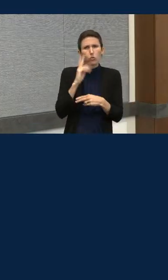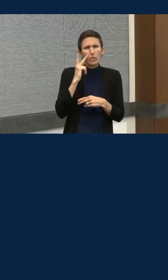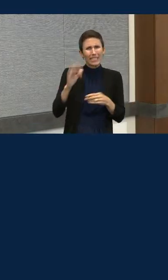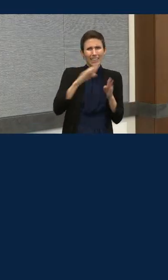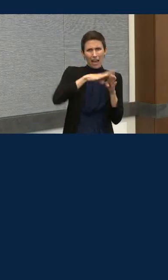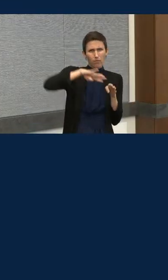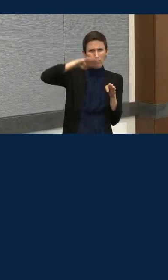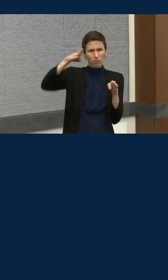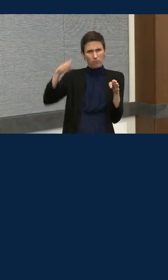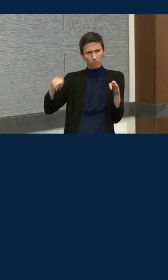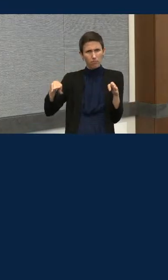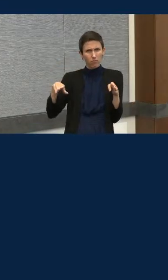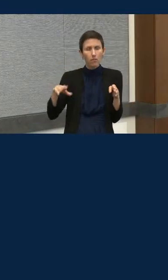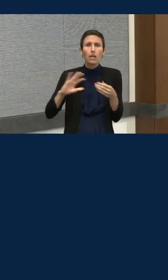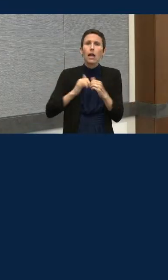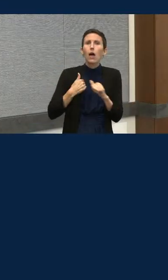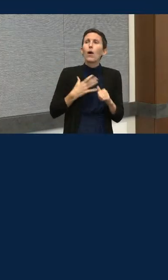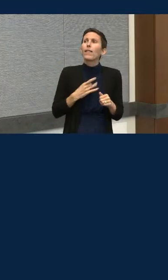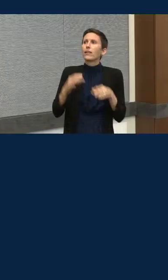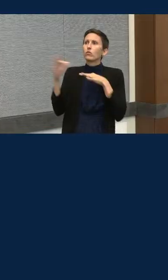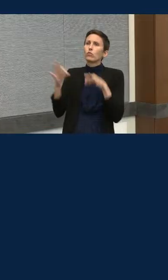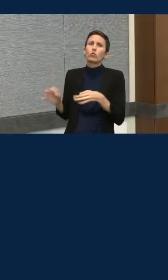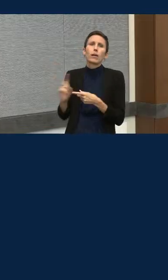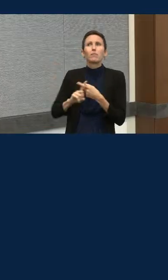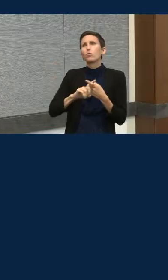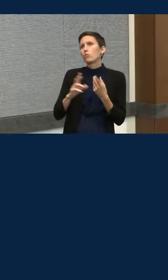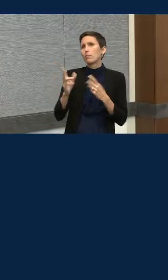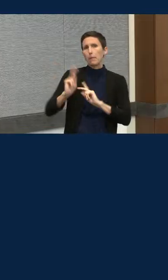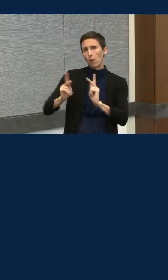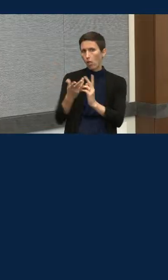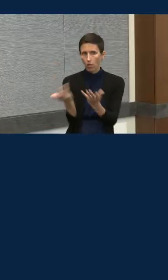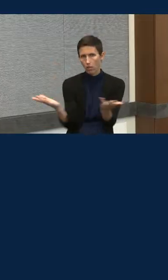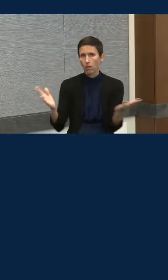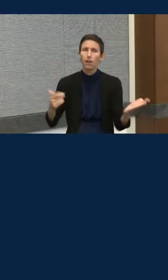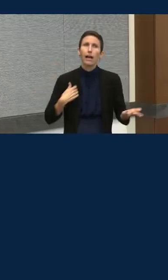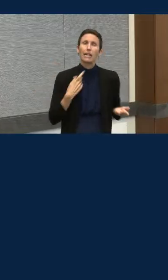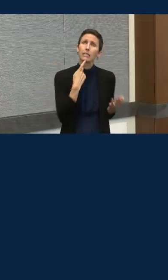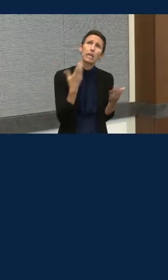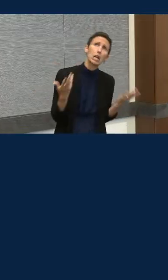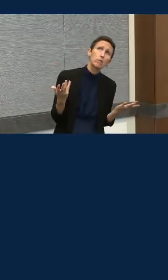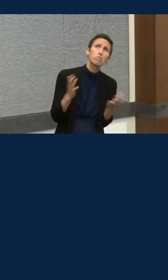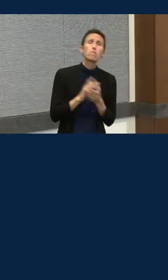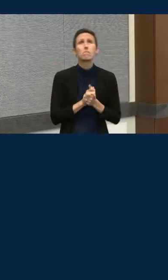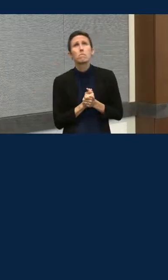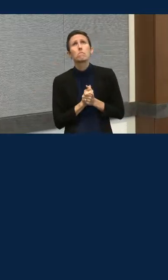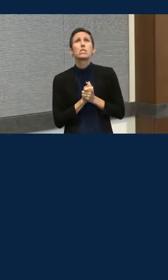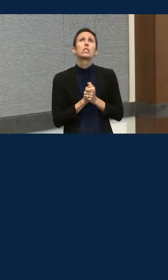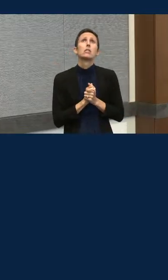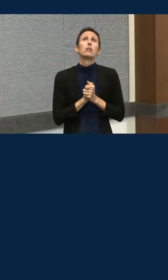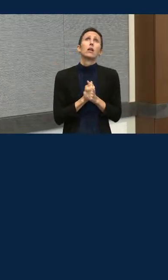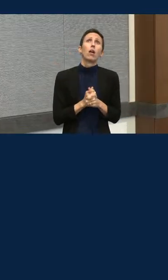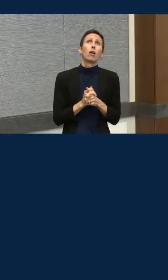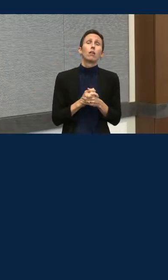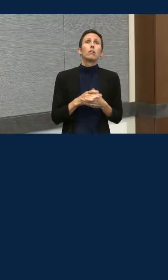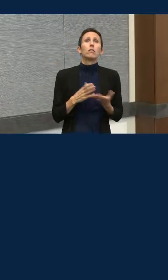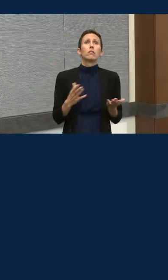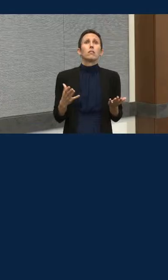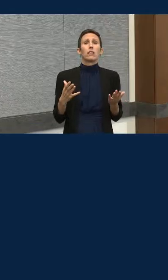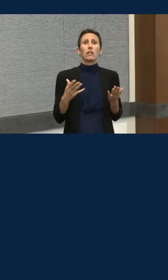curve. I describe it to people is that, you know, in a lean